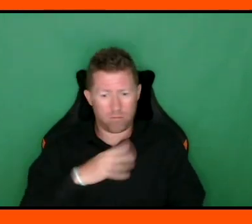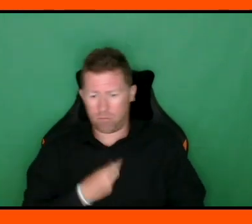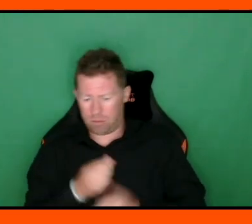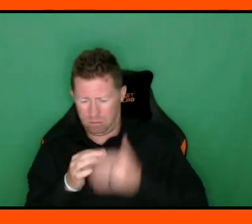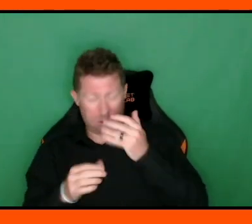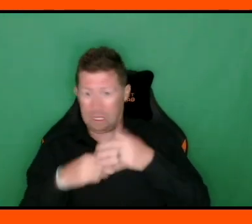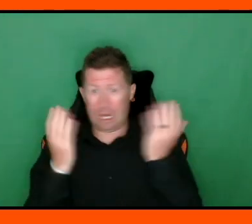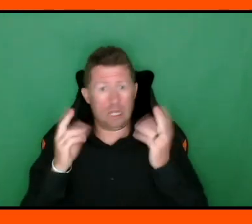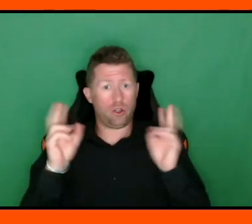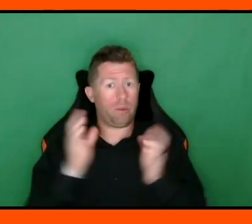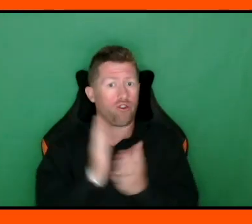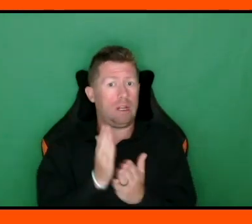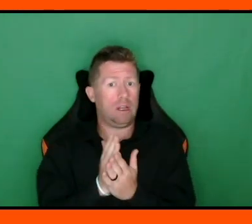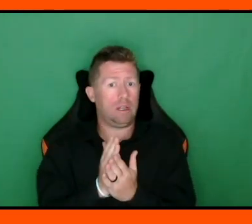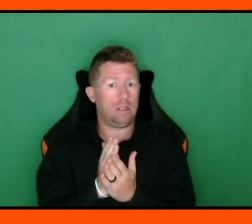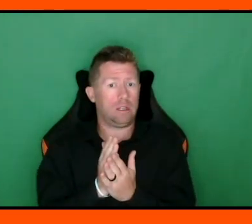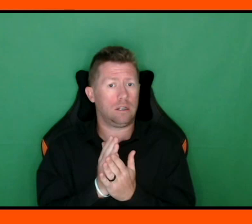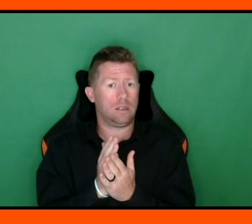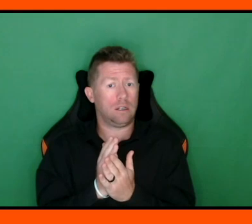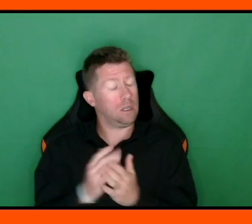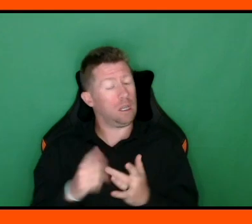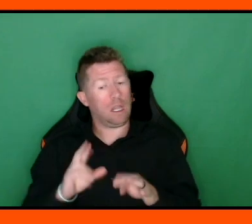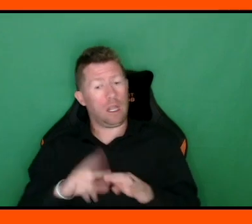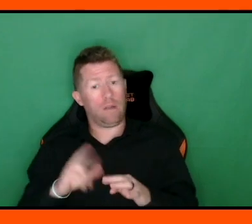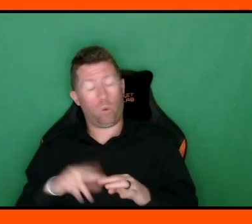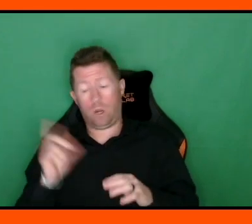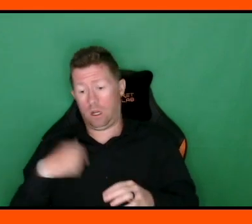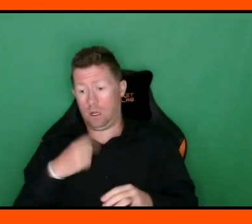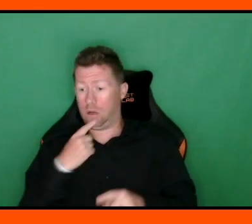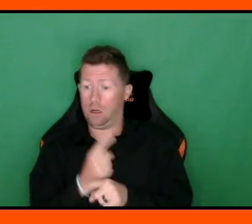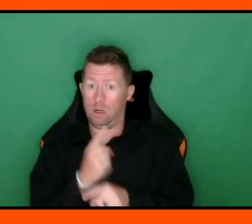I think the final thing is even if we do recommend it it is a decision for the Australian government,